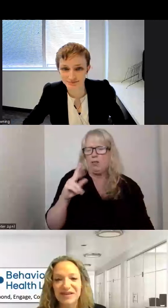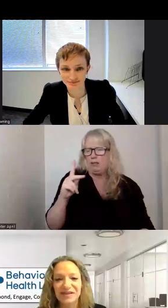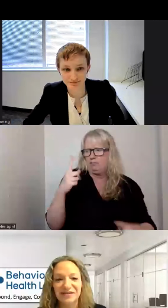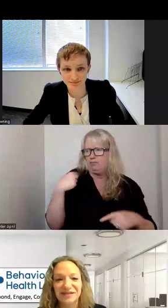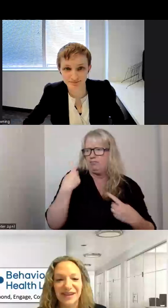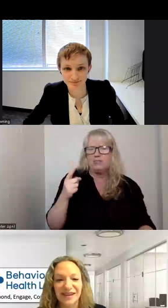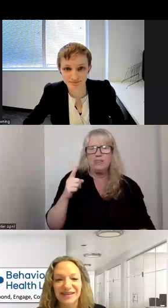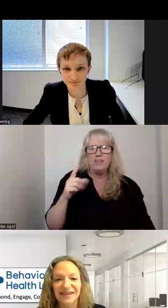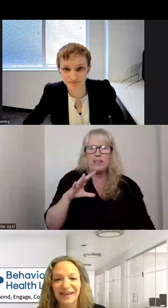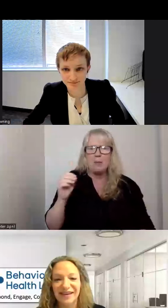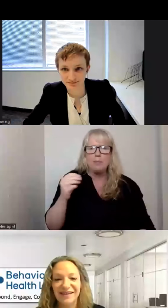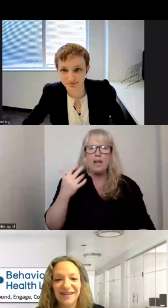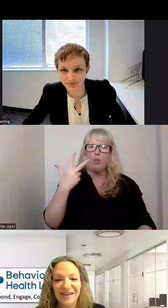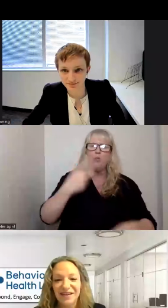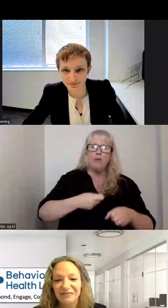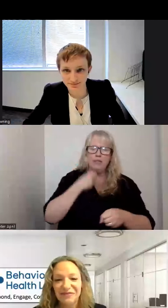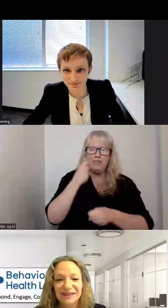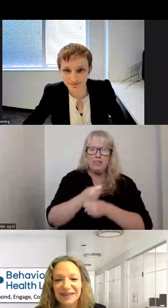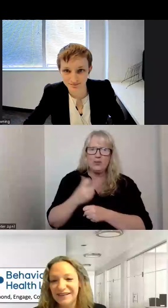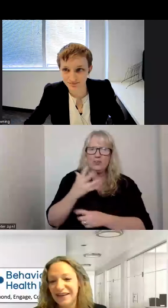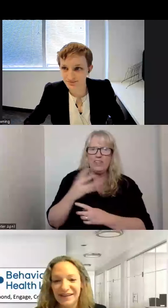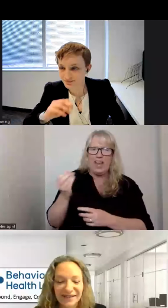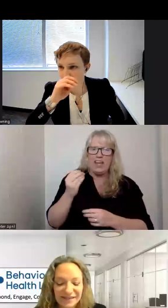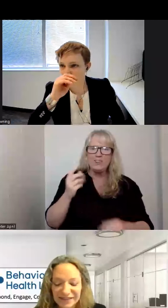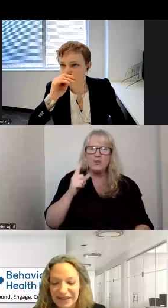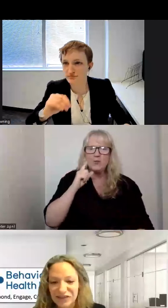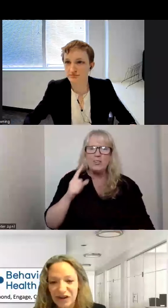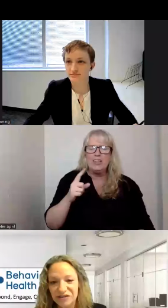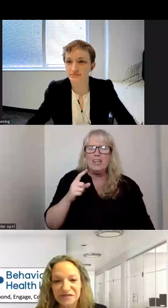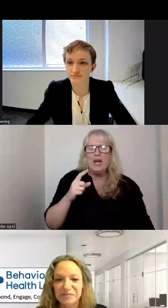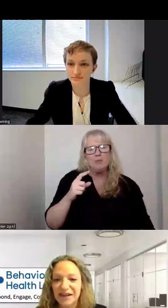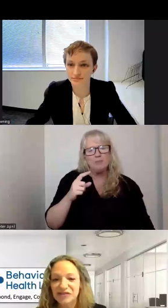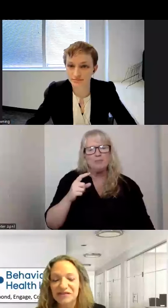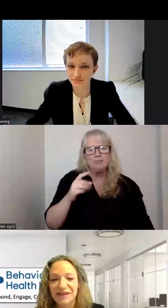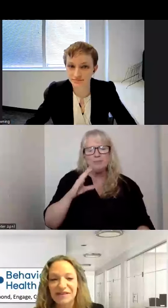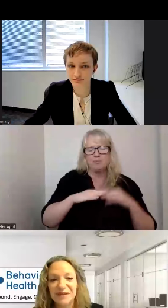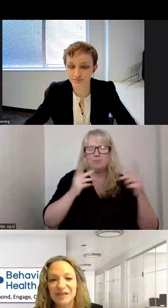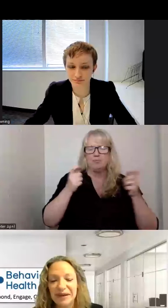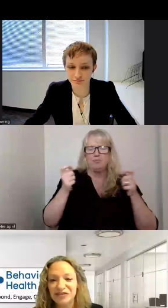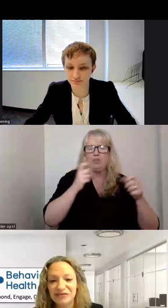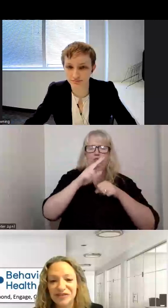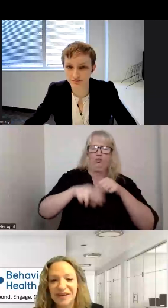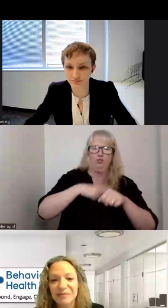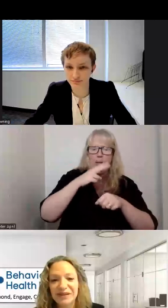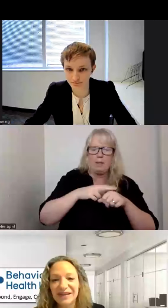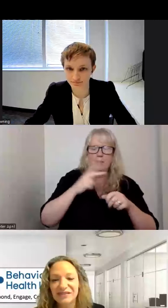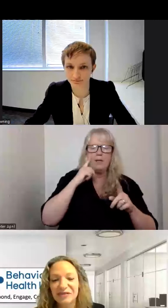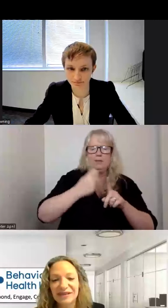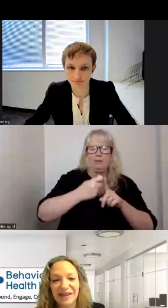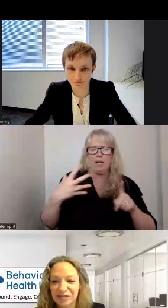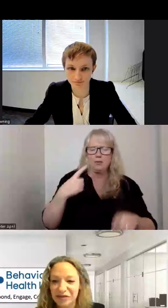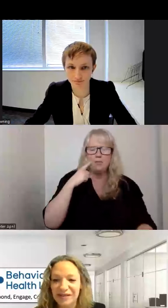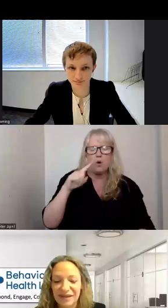THREE YEARS. DOING A LOT OF EXPANSION AND DOING A LOT OF